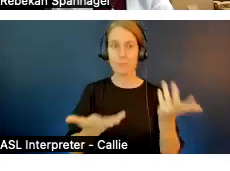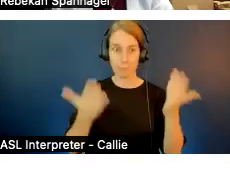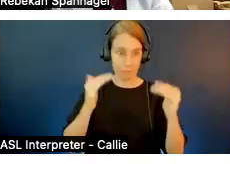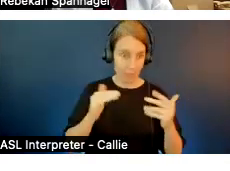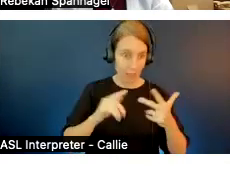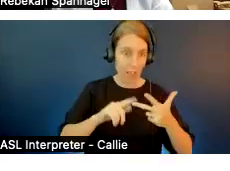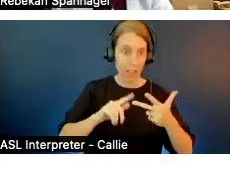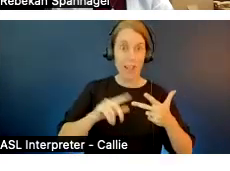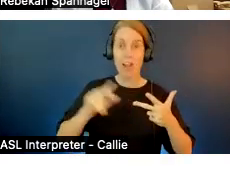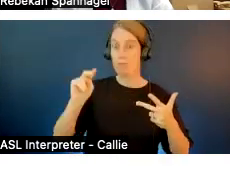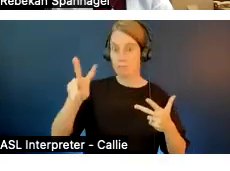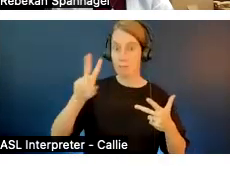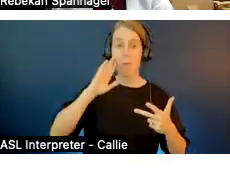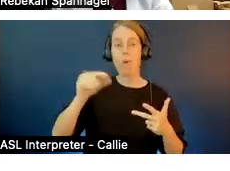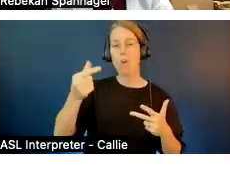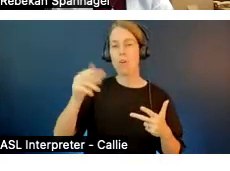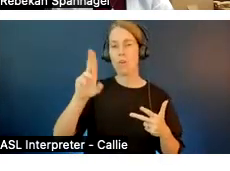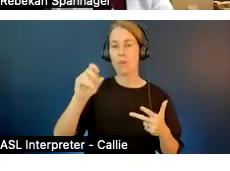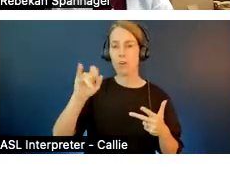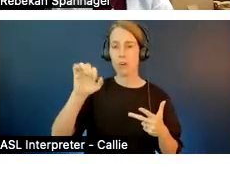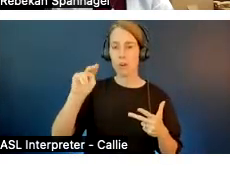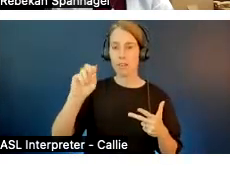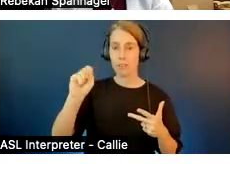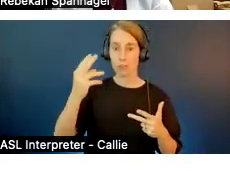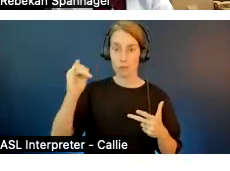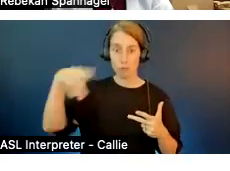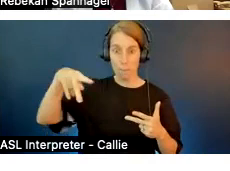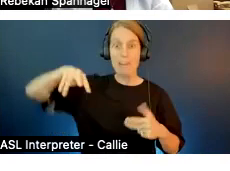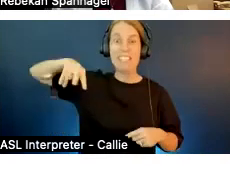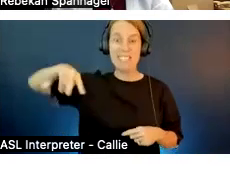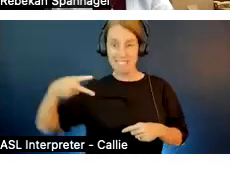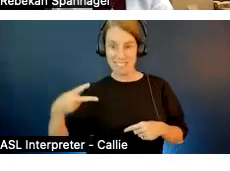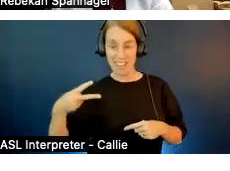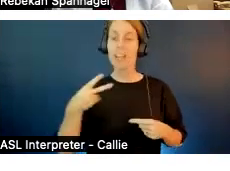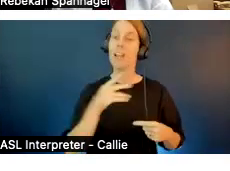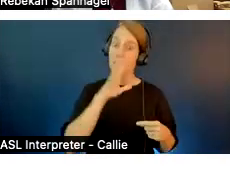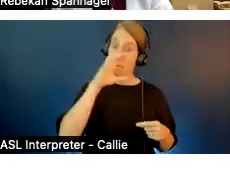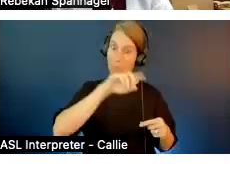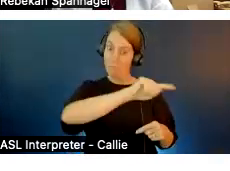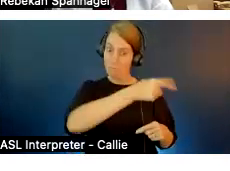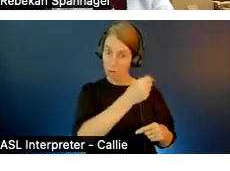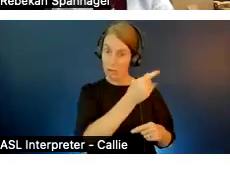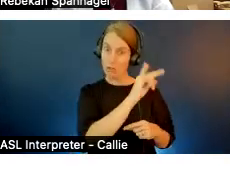one it is available on youtube for you and before we get started we're just gonna have a quick